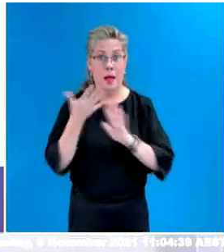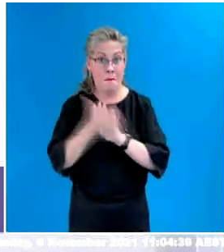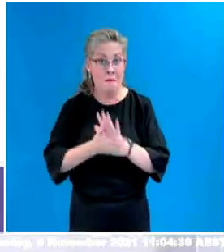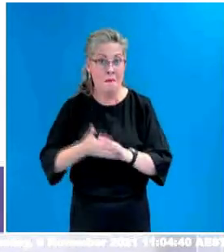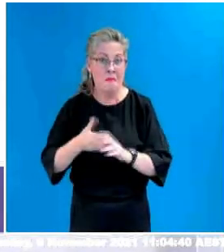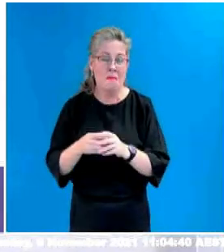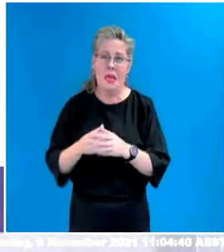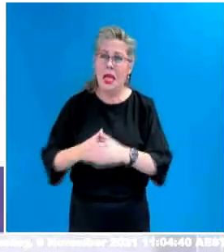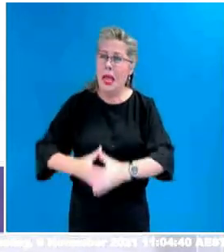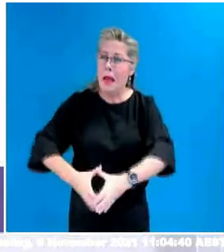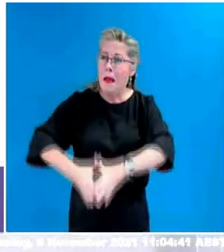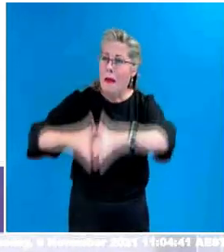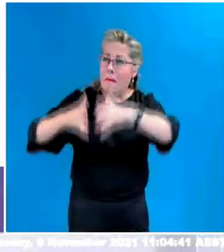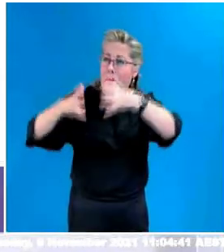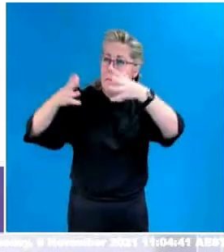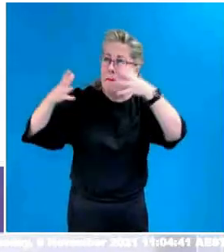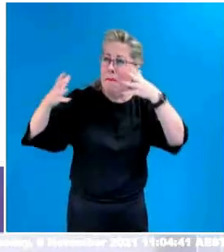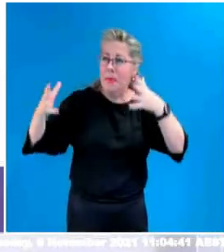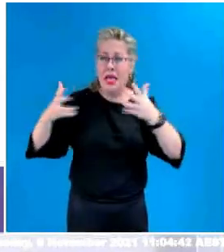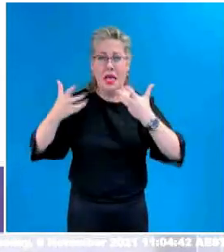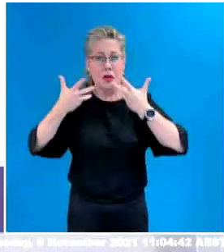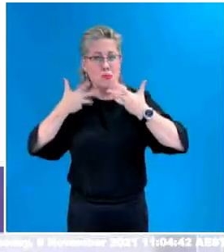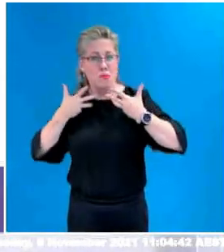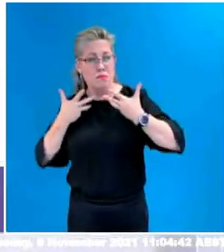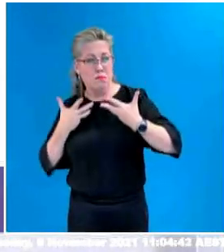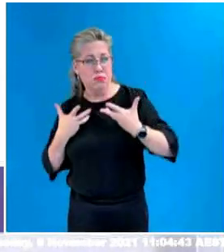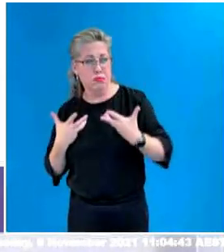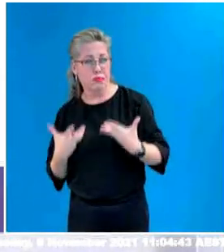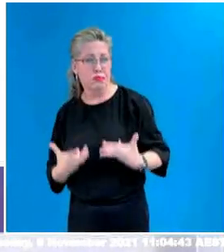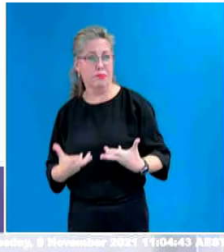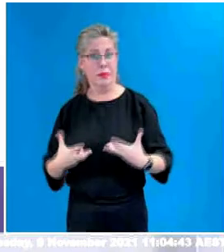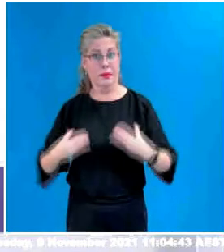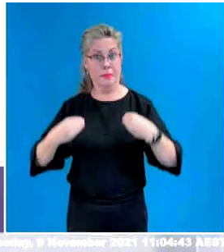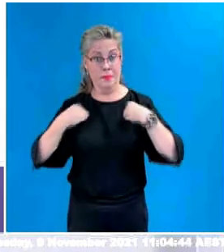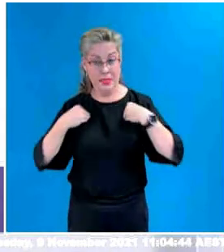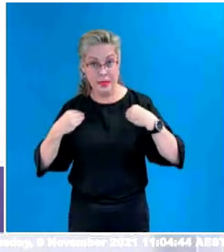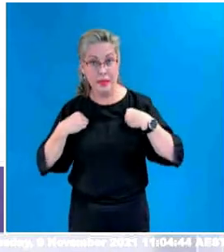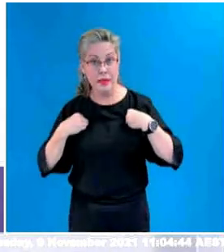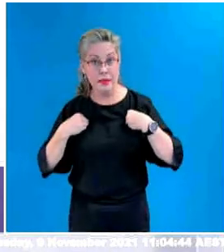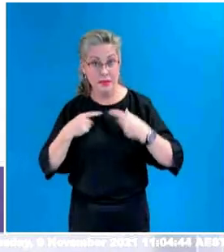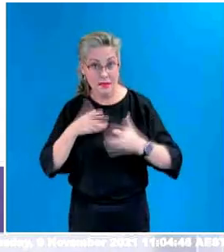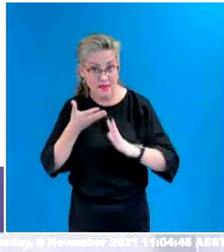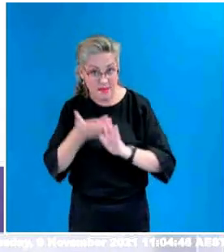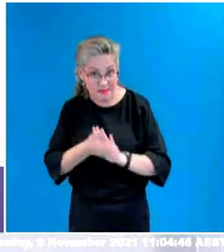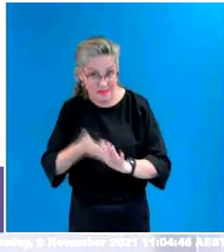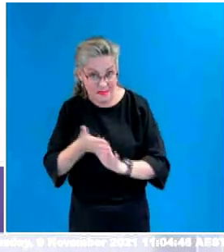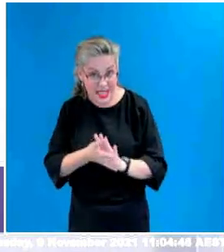multinational corporations, those really big corporations that operate across